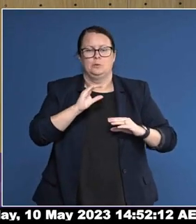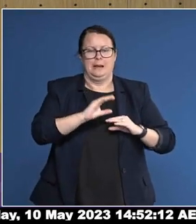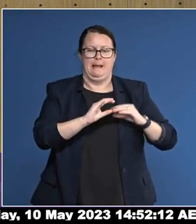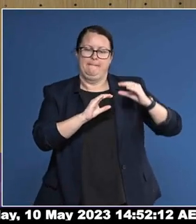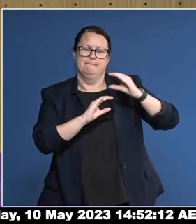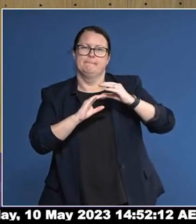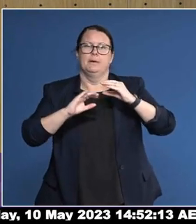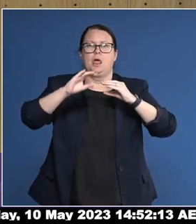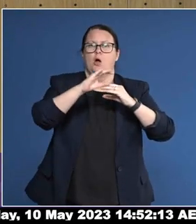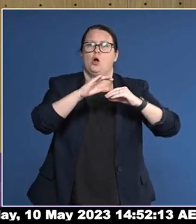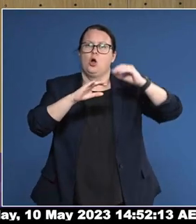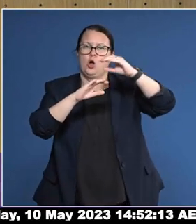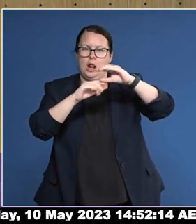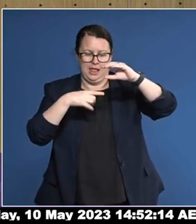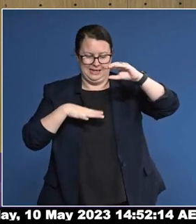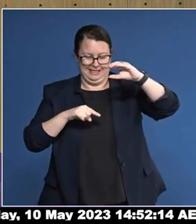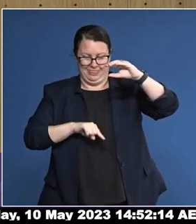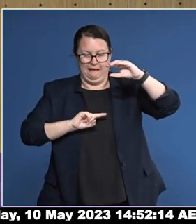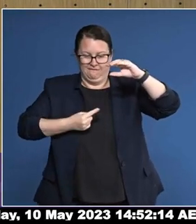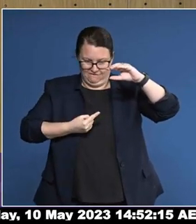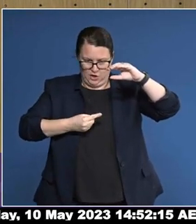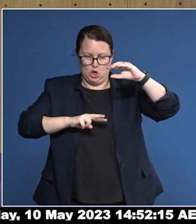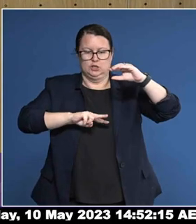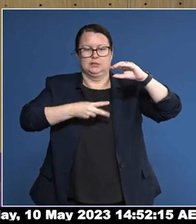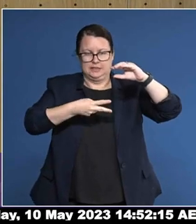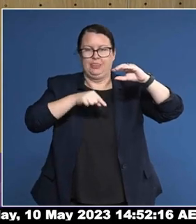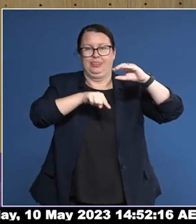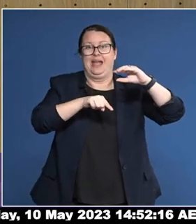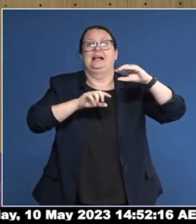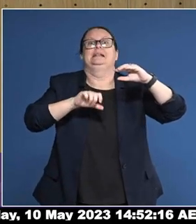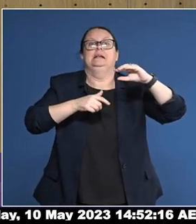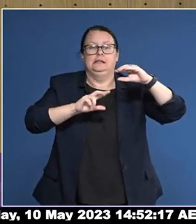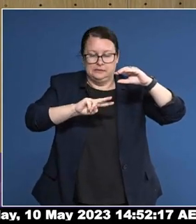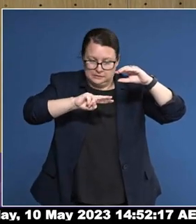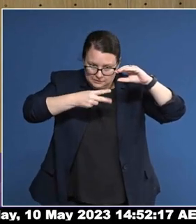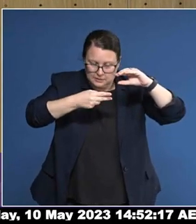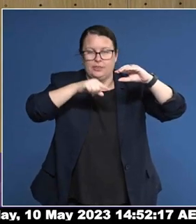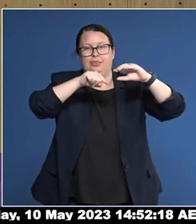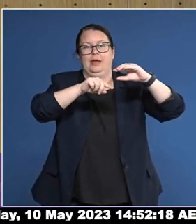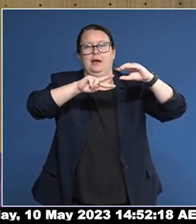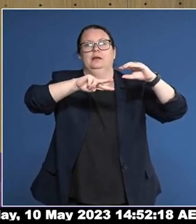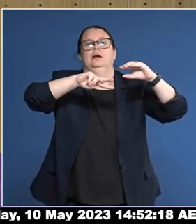be in place to really drive that change in culture is - there are four, I guess, four